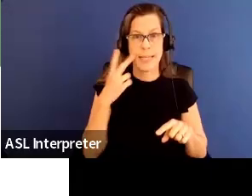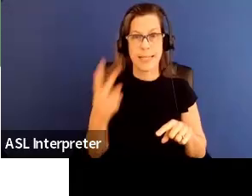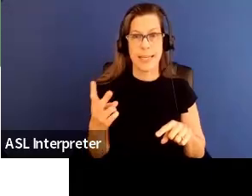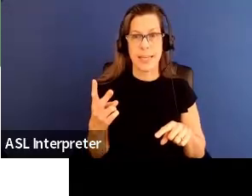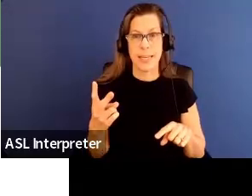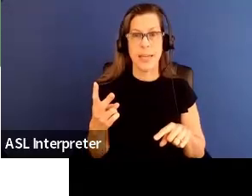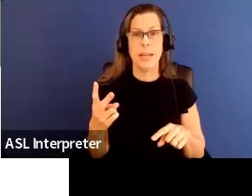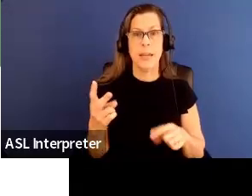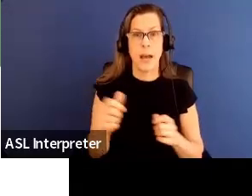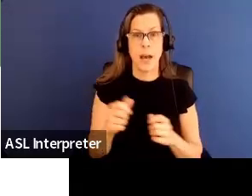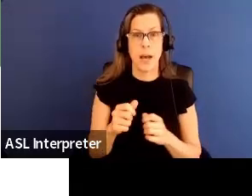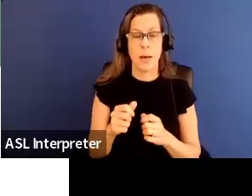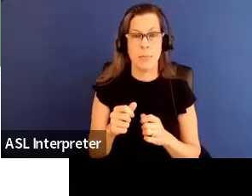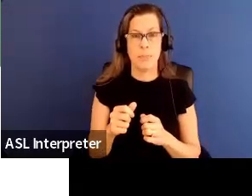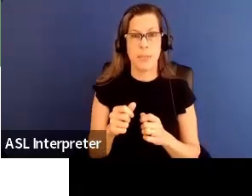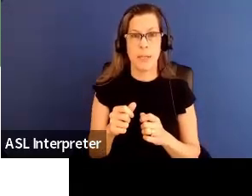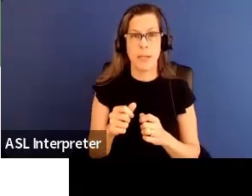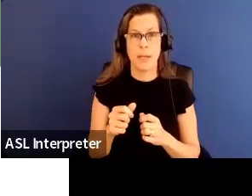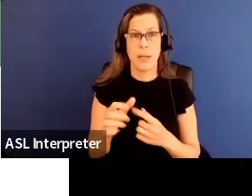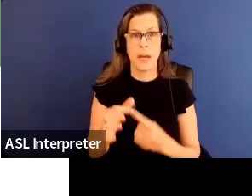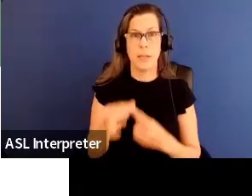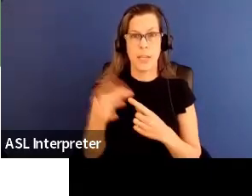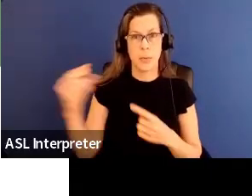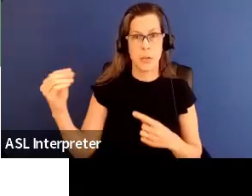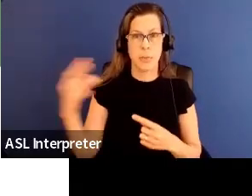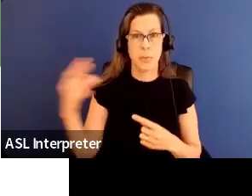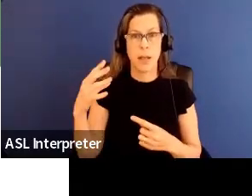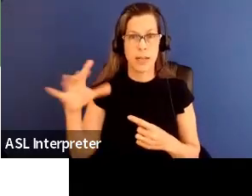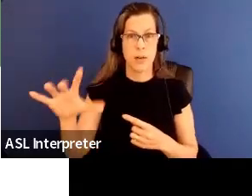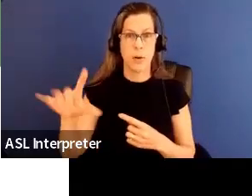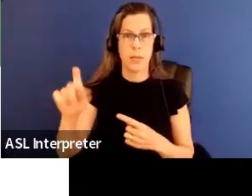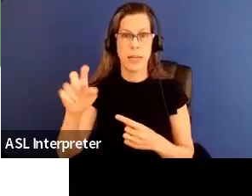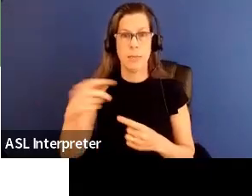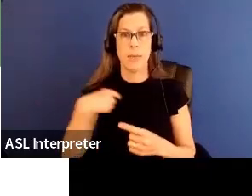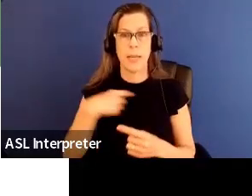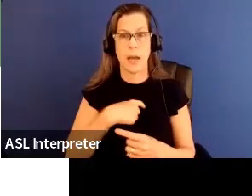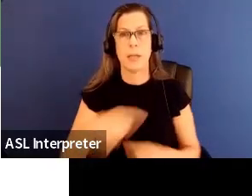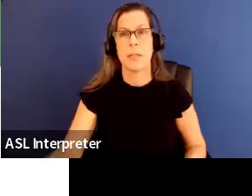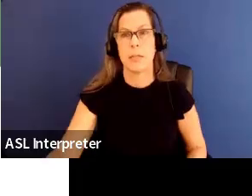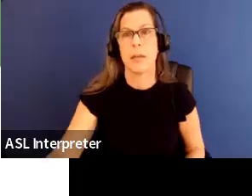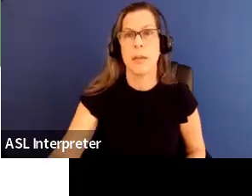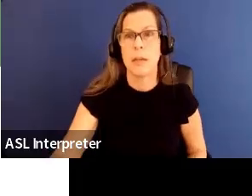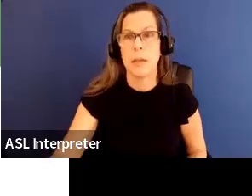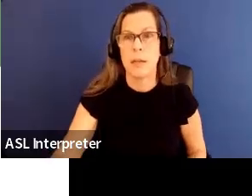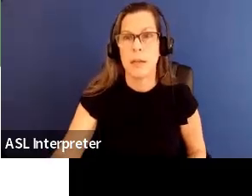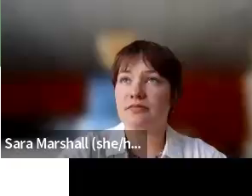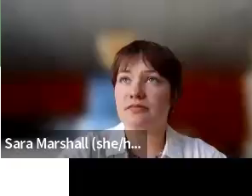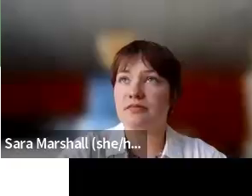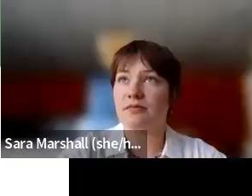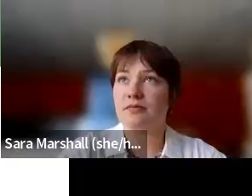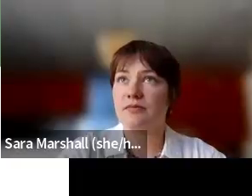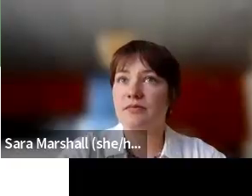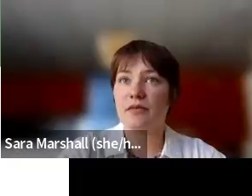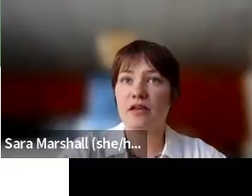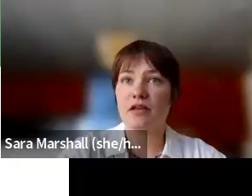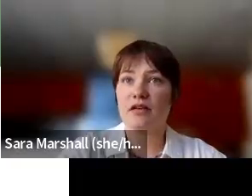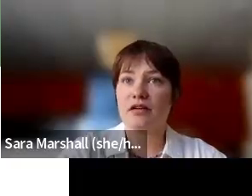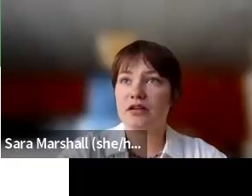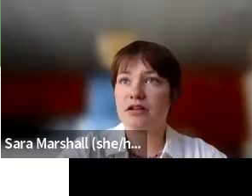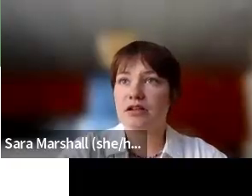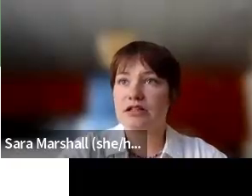Apologies really quick , we are just going to make sure this is